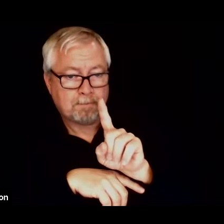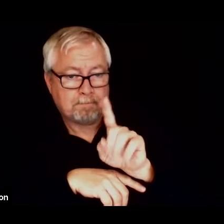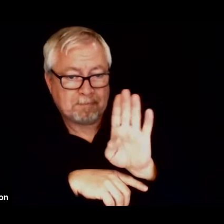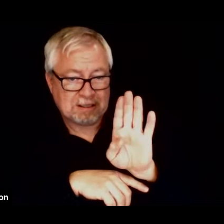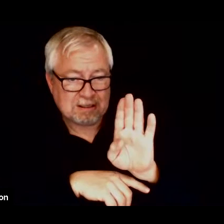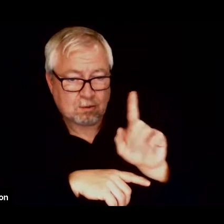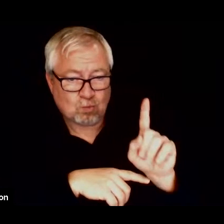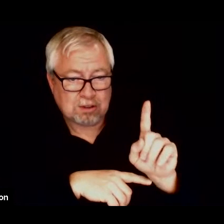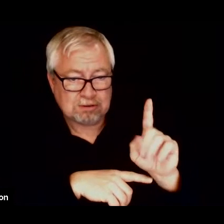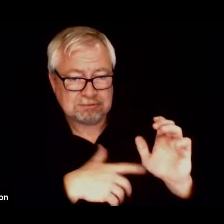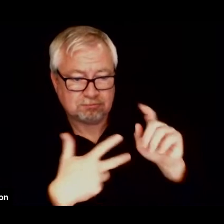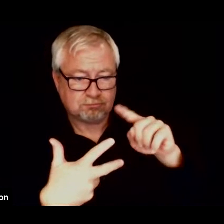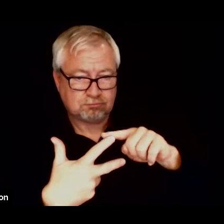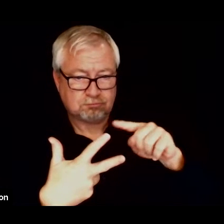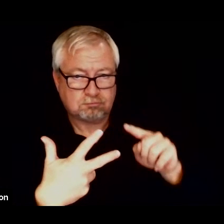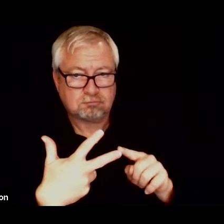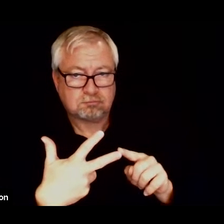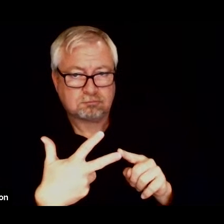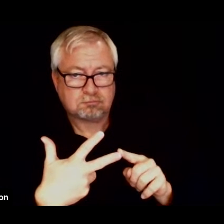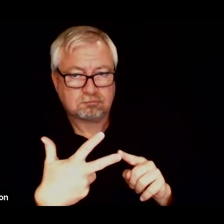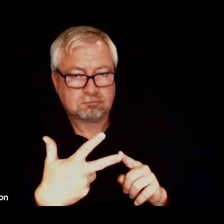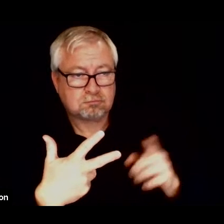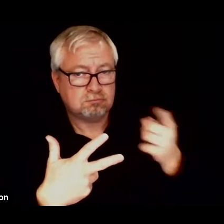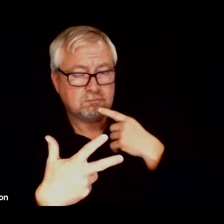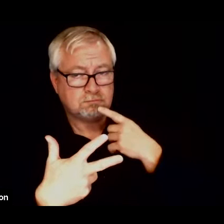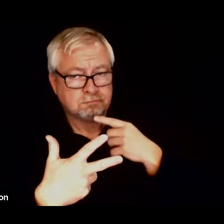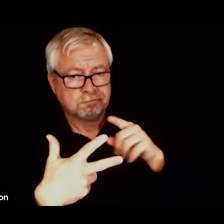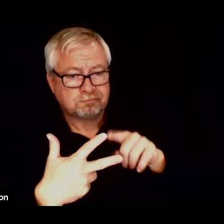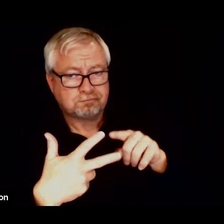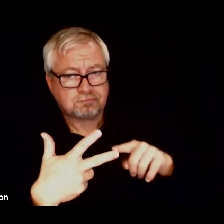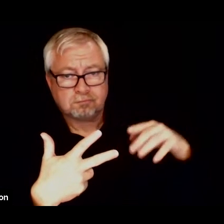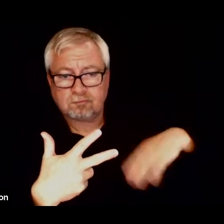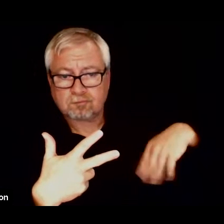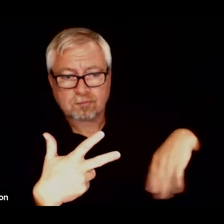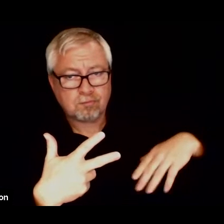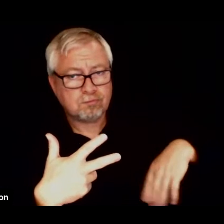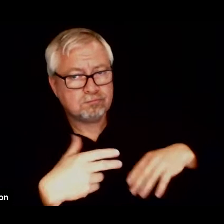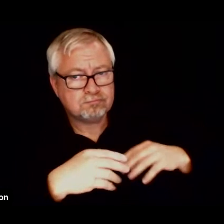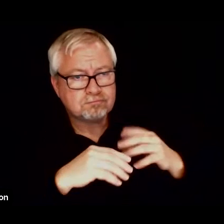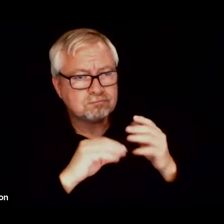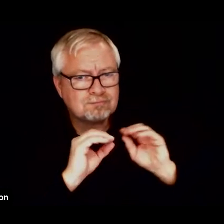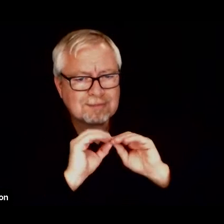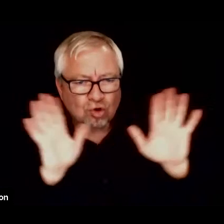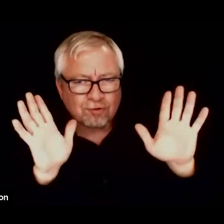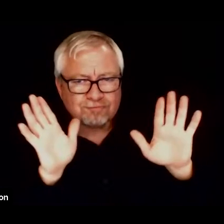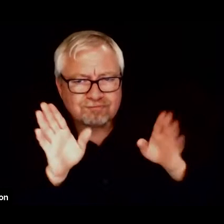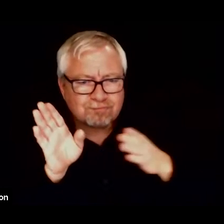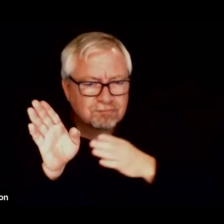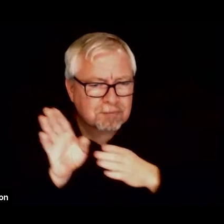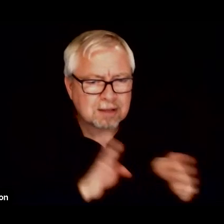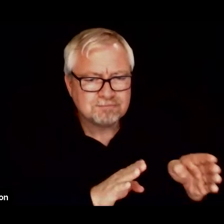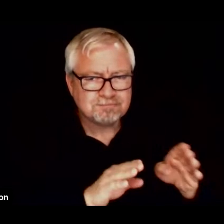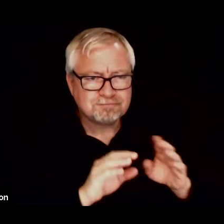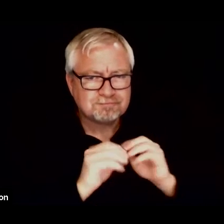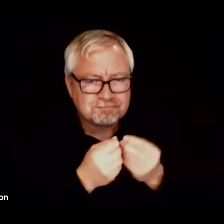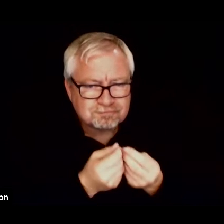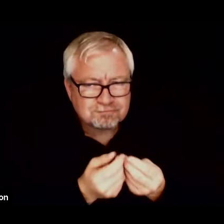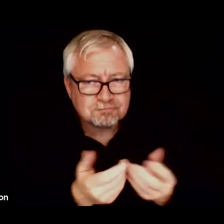the next phases uh has not yet been made uh were you speaking of at the federal level uh and uh